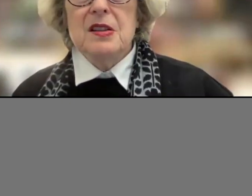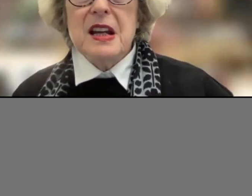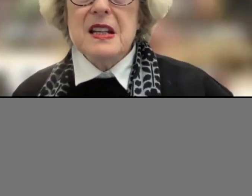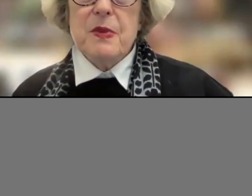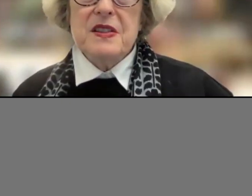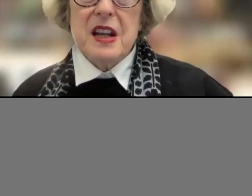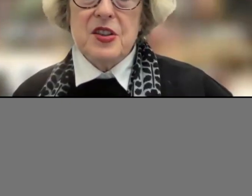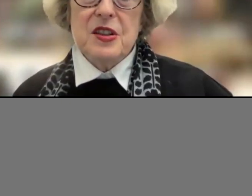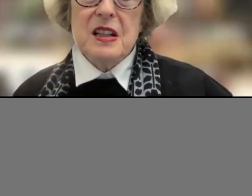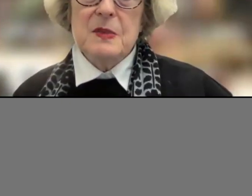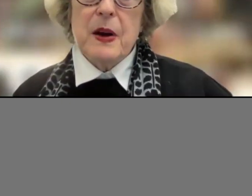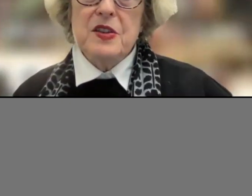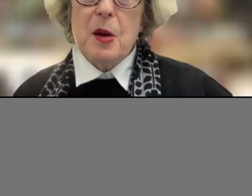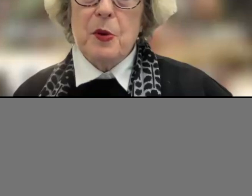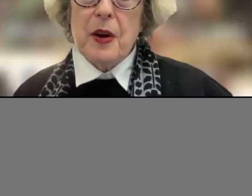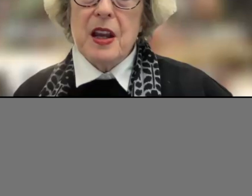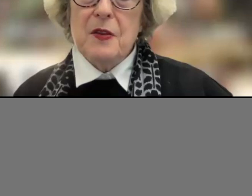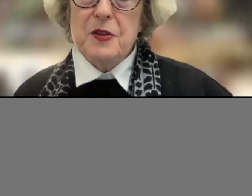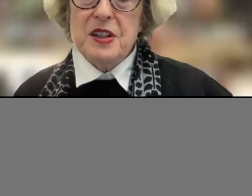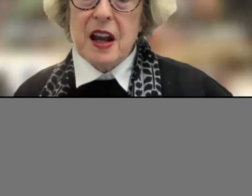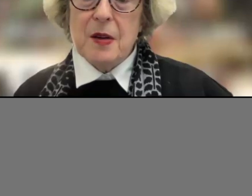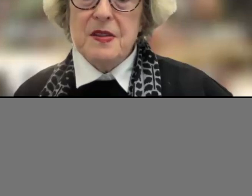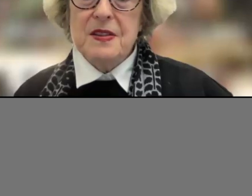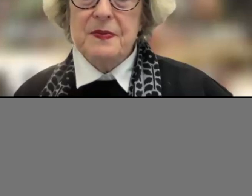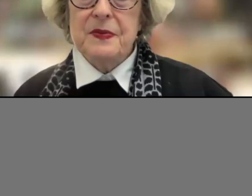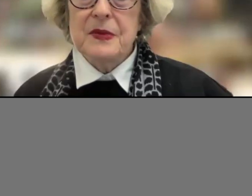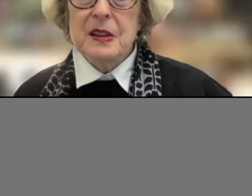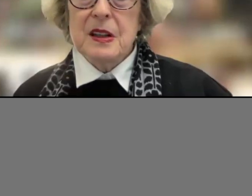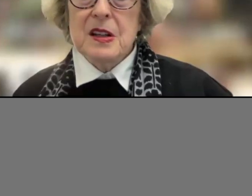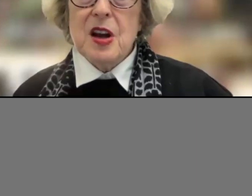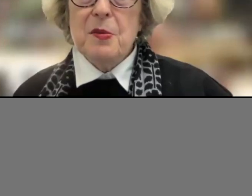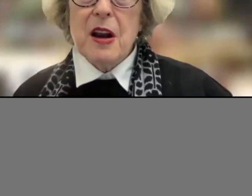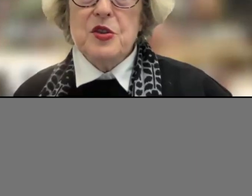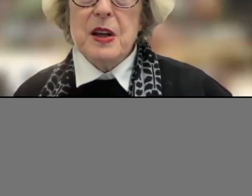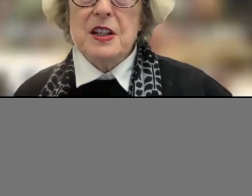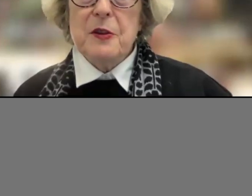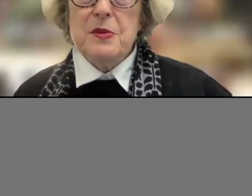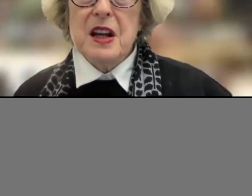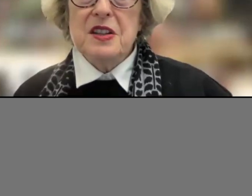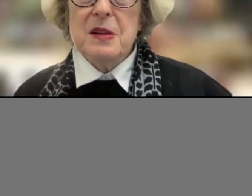Today’s presentation is by Tom Grey, of TrinityHaus. Tom graduated from DIT